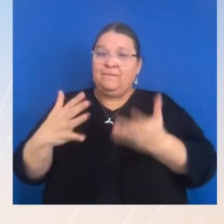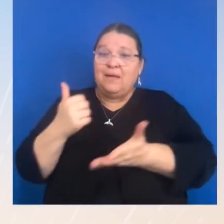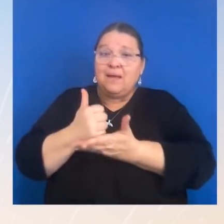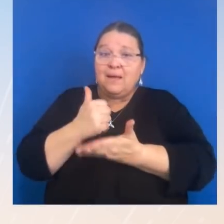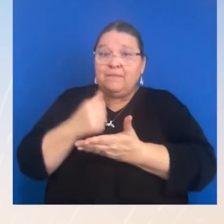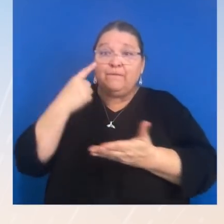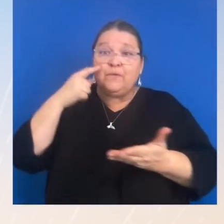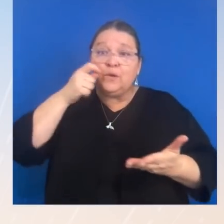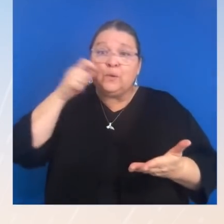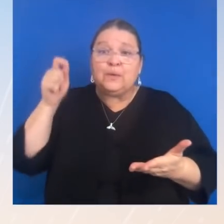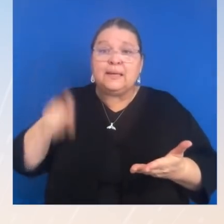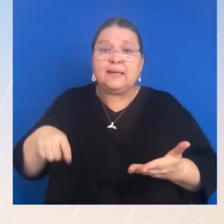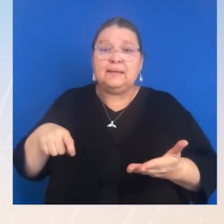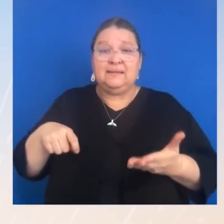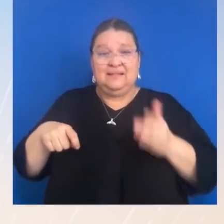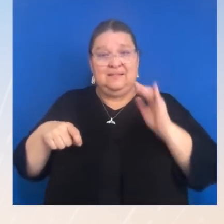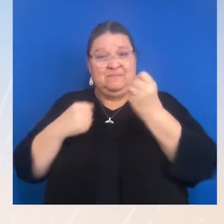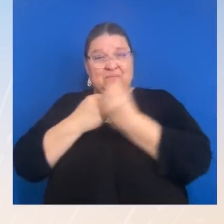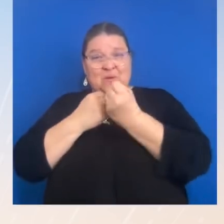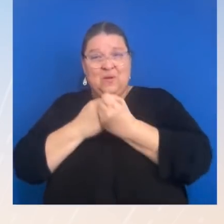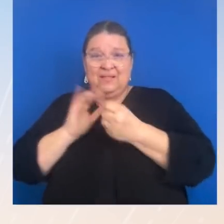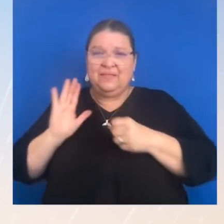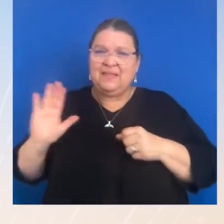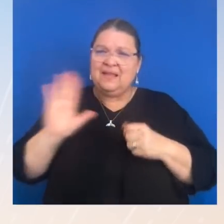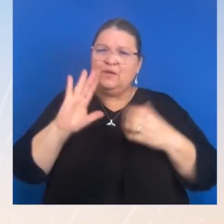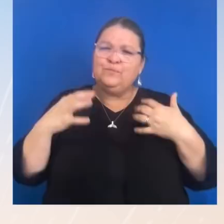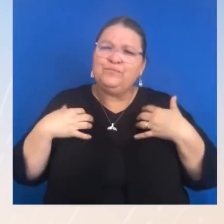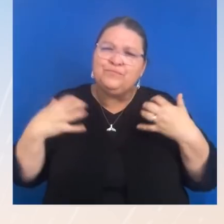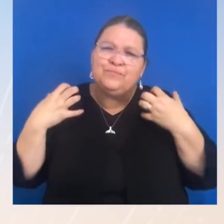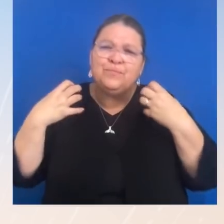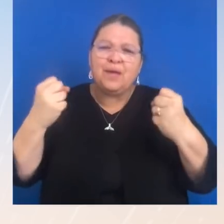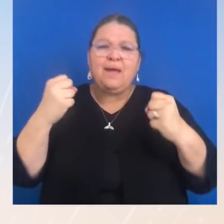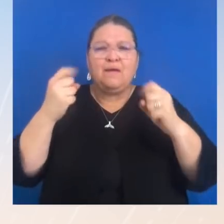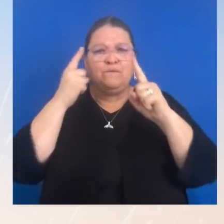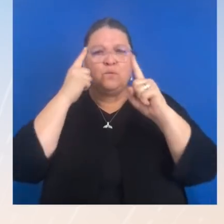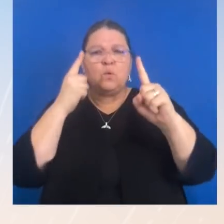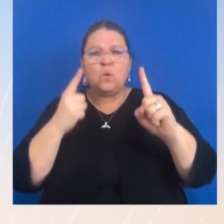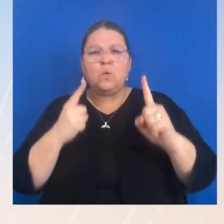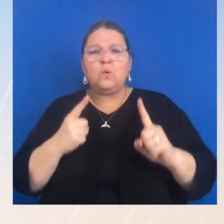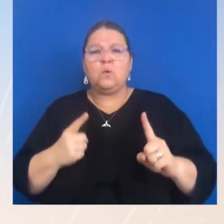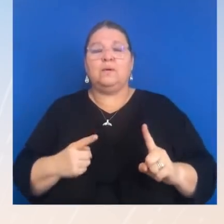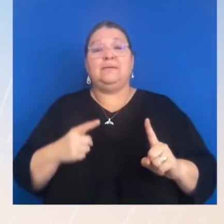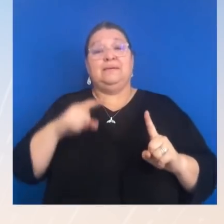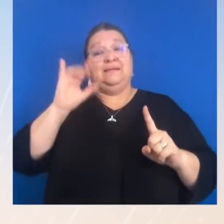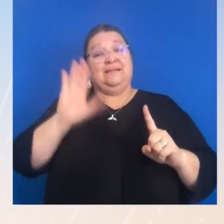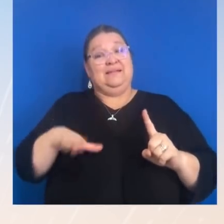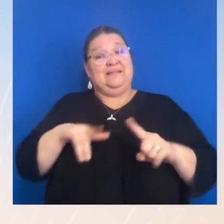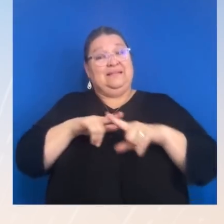We are also trying to prevent ourselves from taking steps that would be further escalatory.